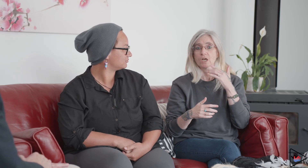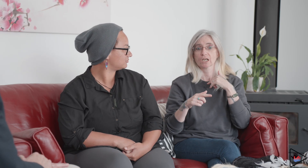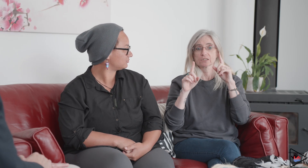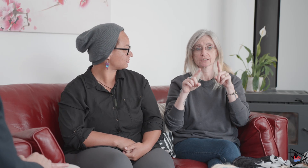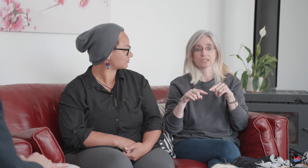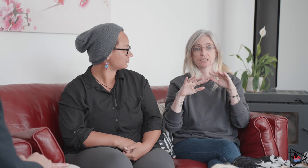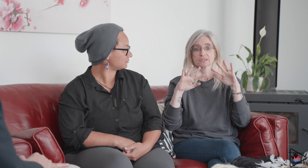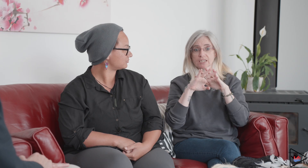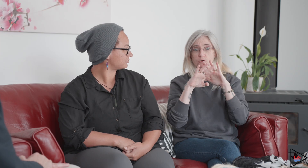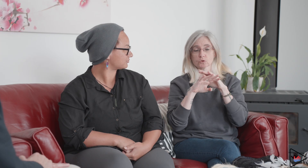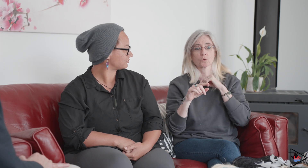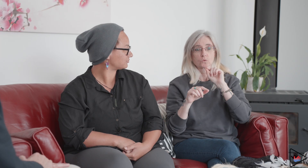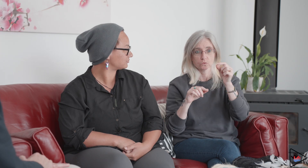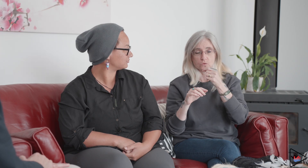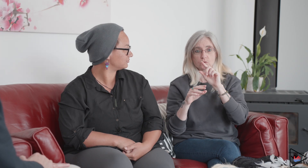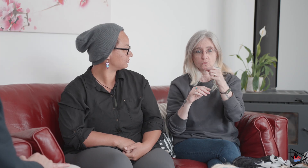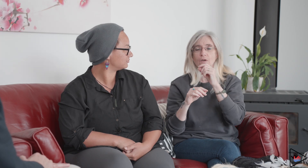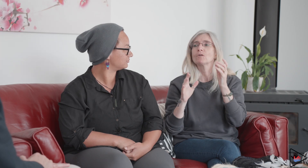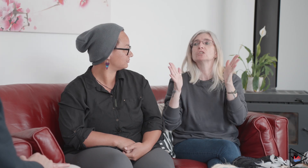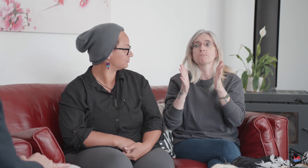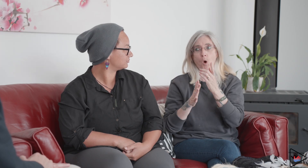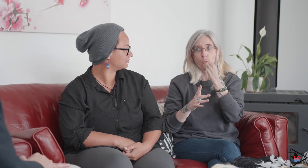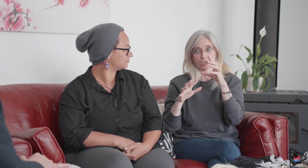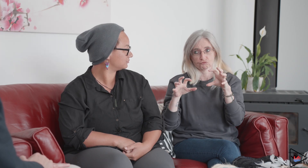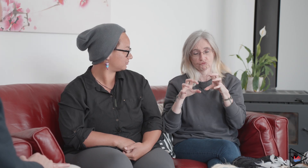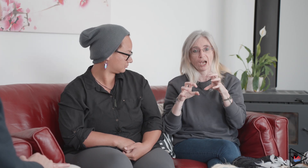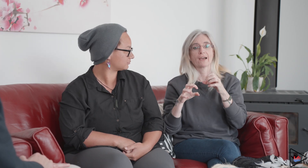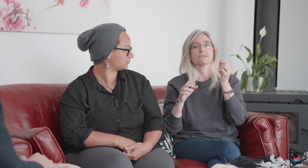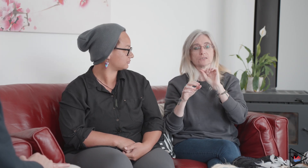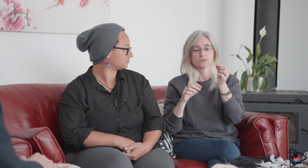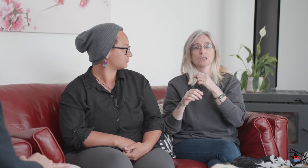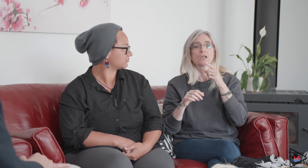But really, I mean, I think it's just amazing when our teacher talked to us about tukutuku